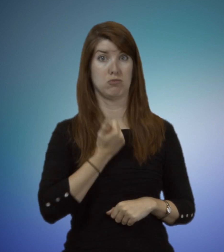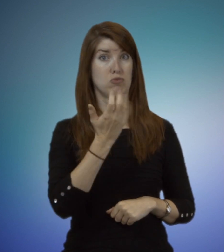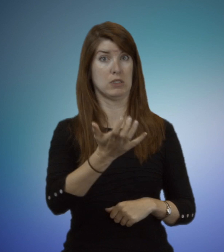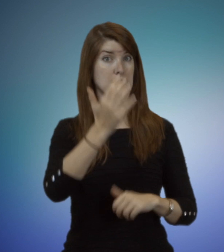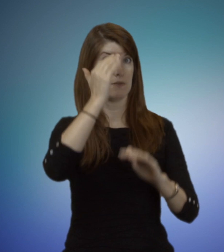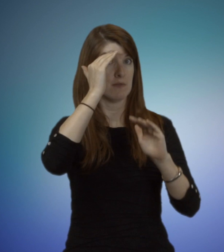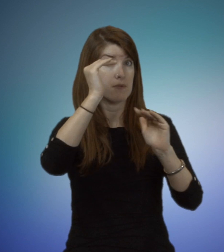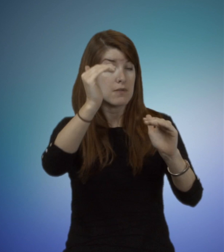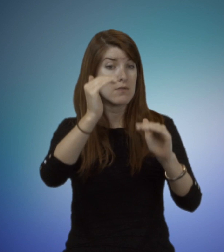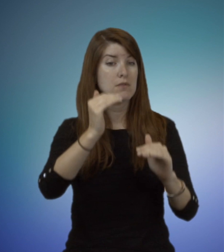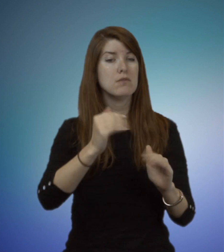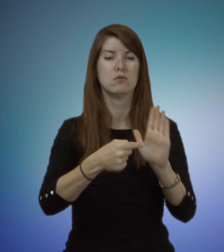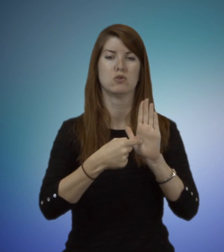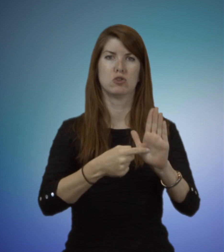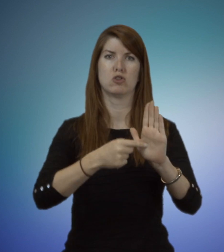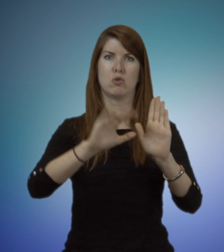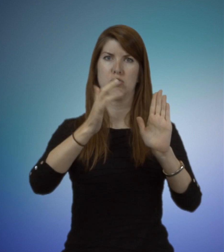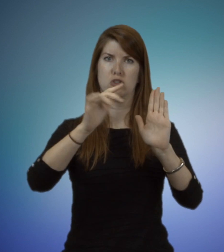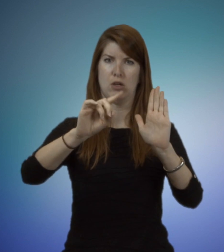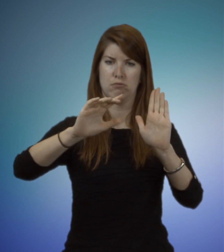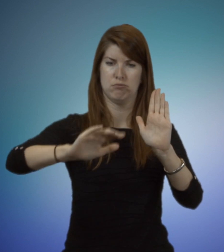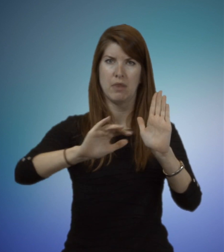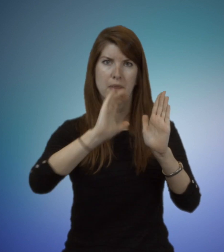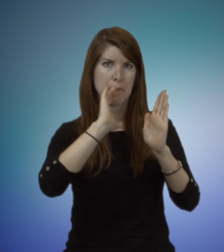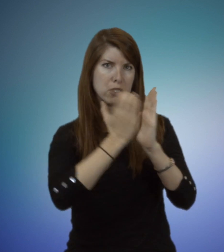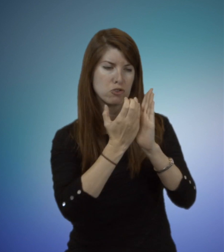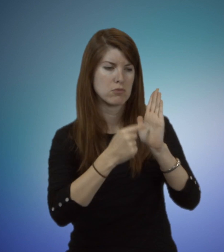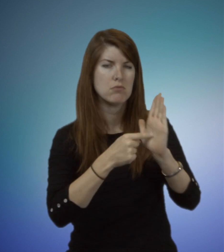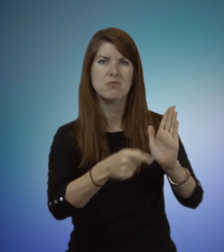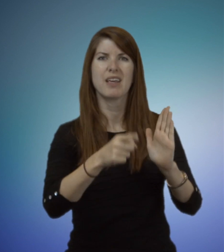whether in spoken language or in some form of manual sign.